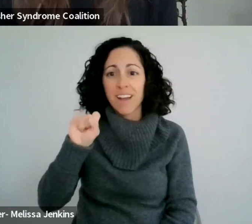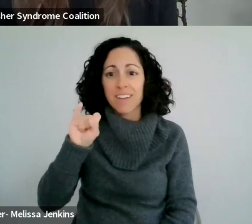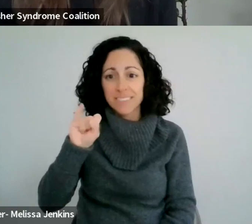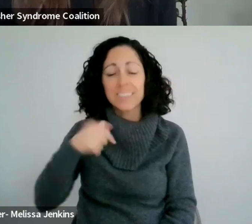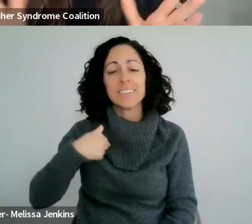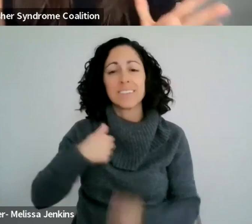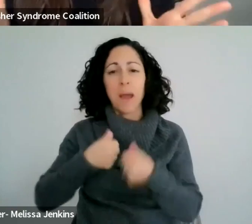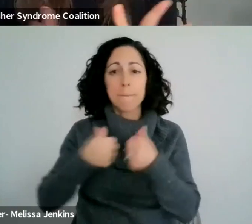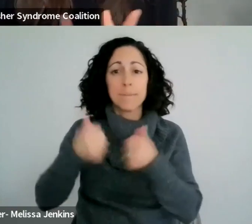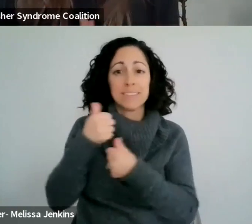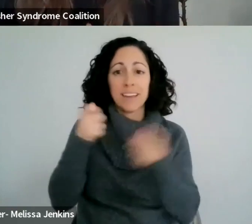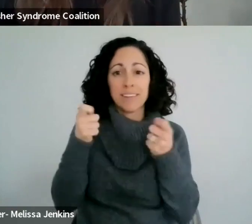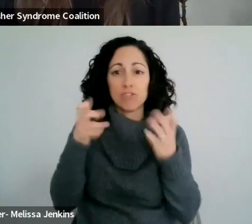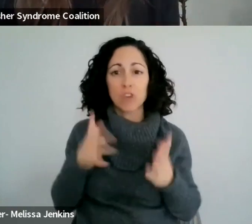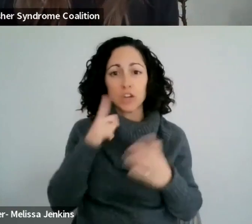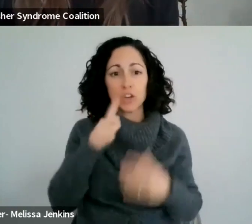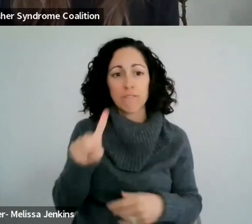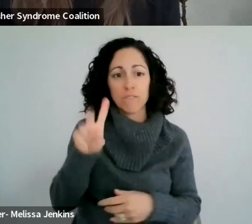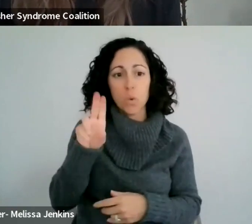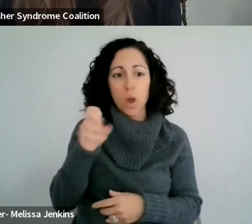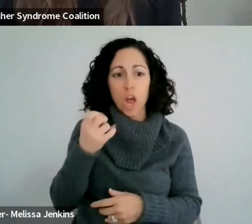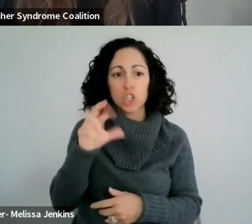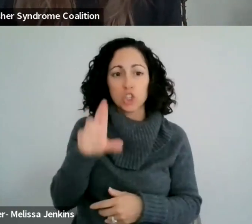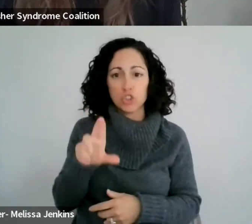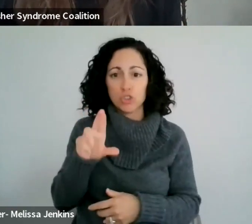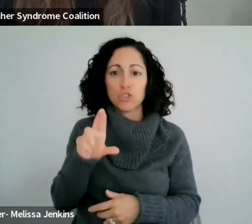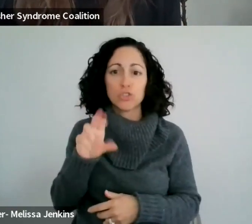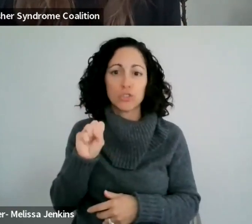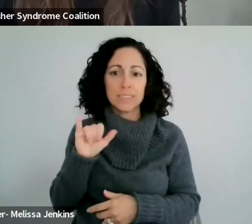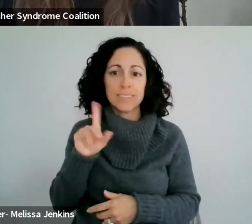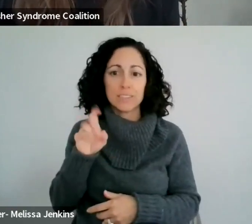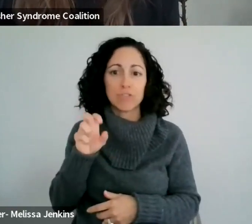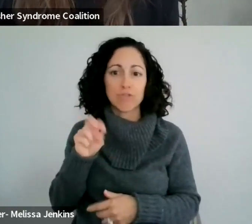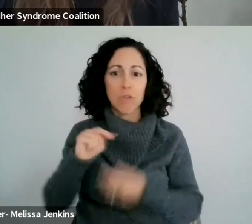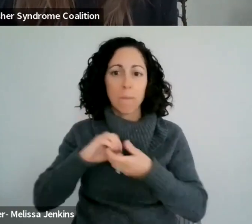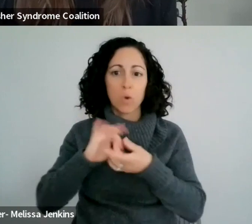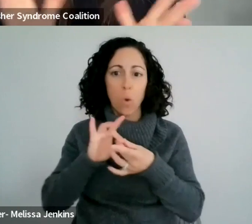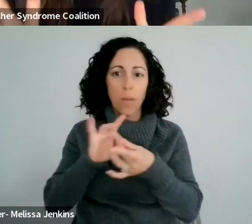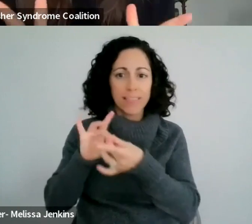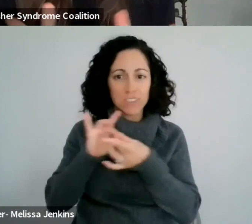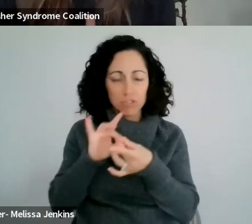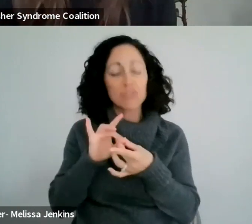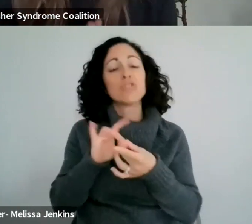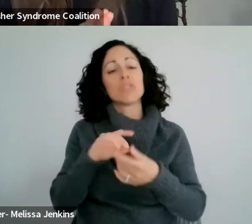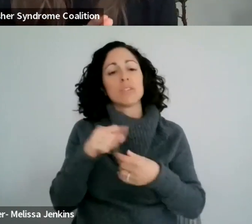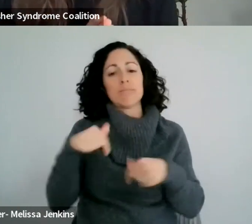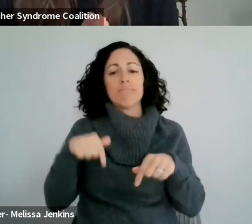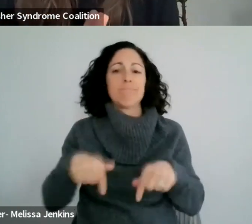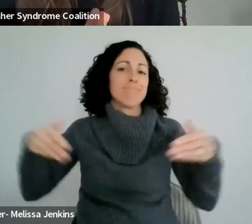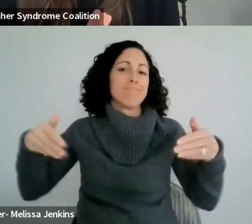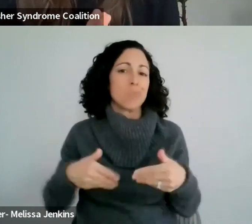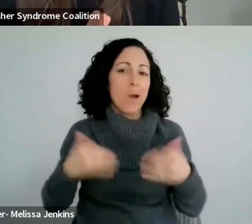and I welcome all of you today for this presentation. Before doing more of a welcome and introduction,